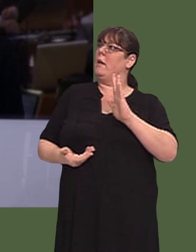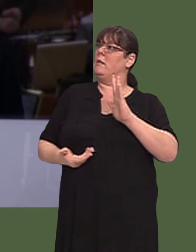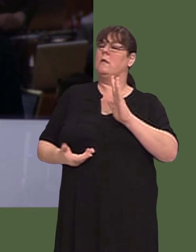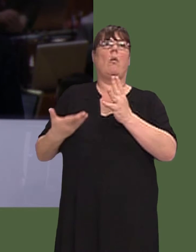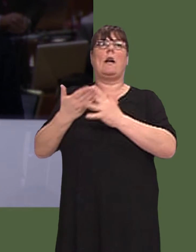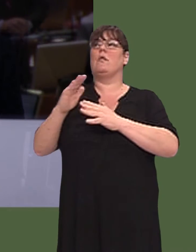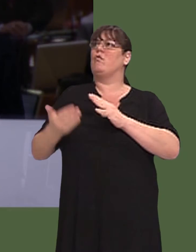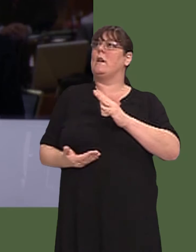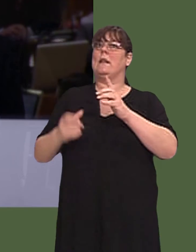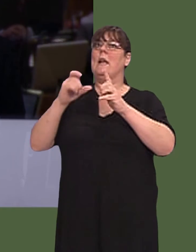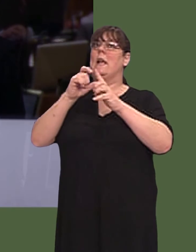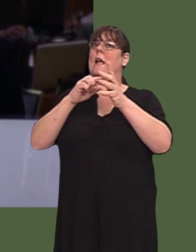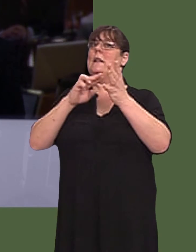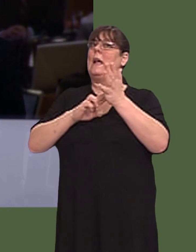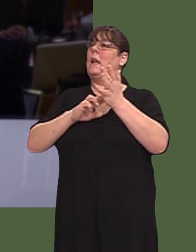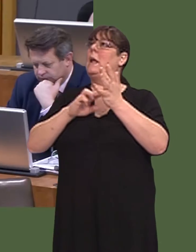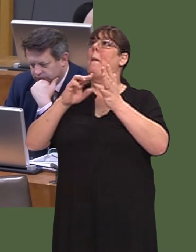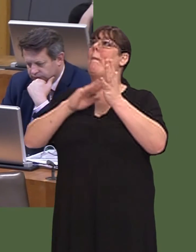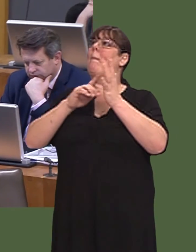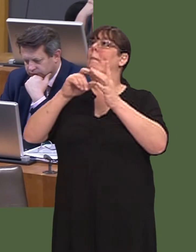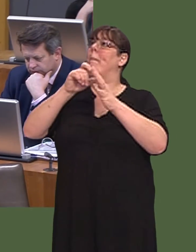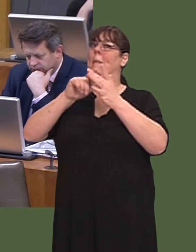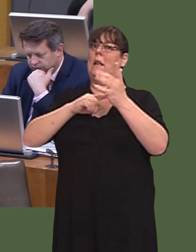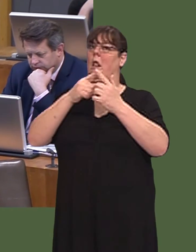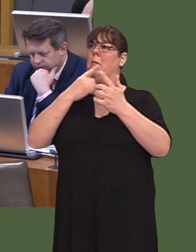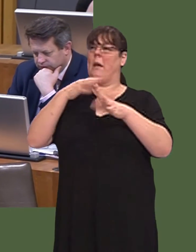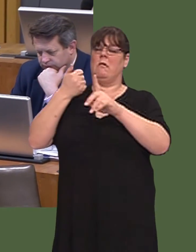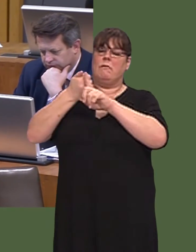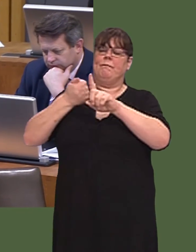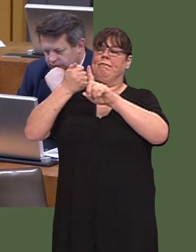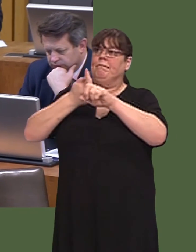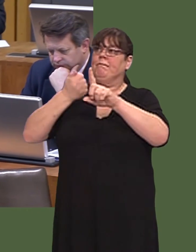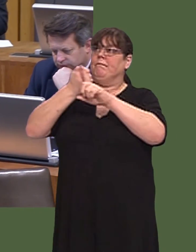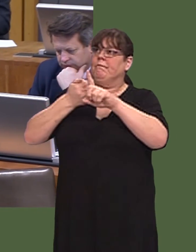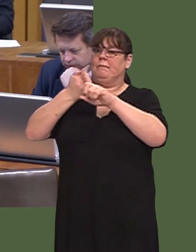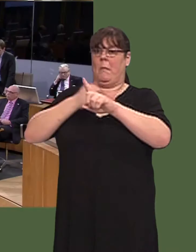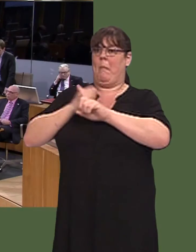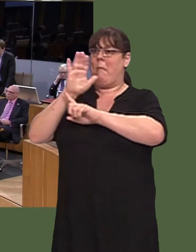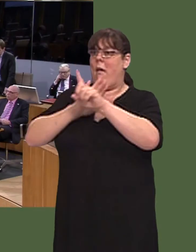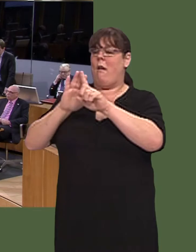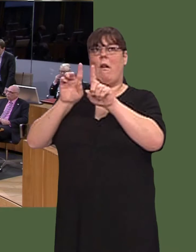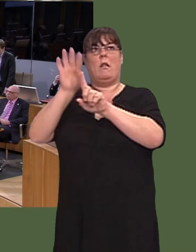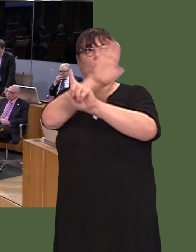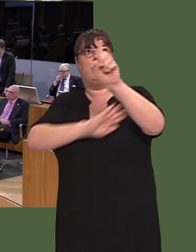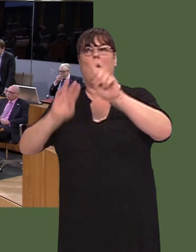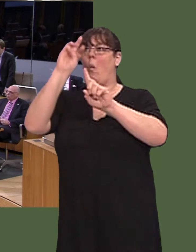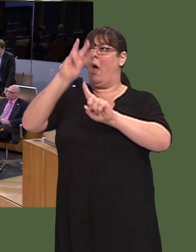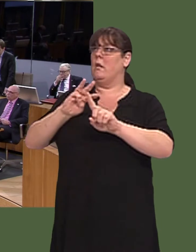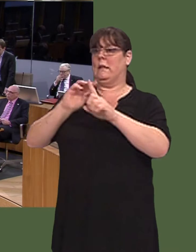access rights campaigner Dan Biddle, whoís worked tirelessly both in my area and across Wales over the last few years to try and improve disabled access.